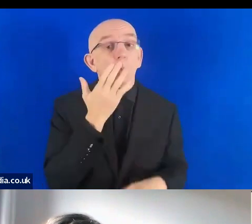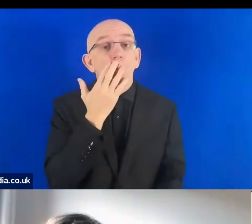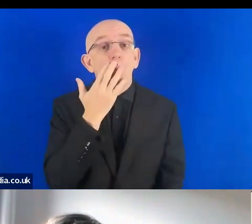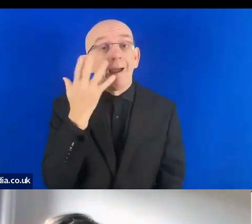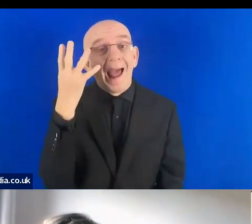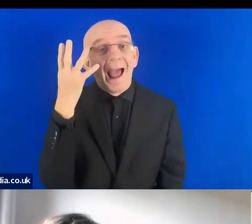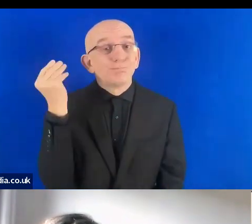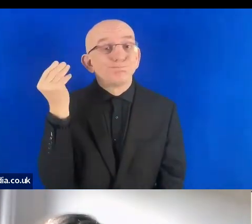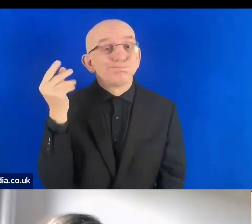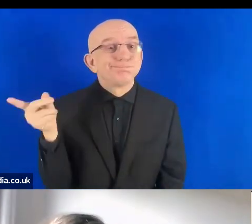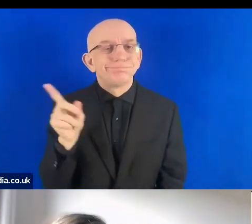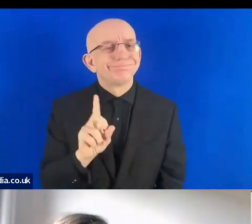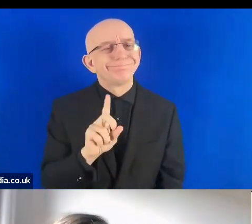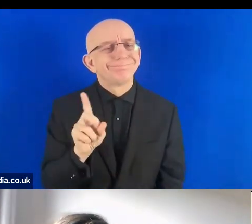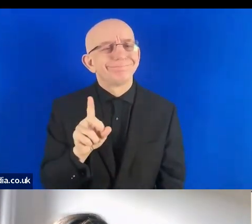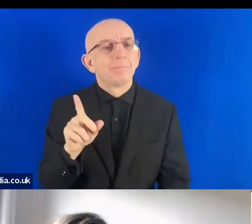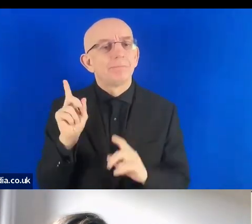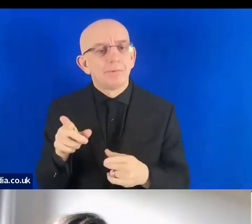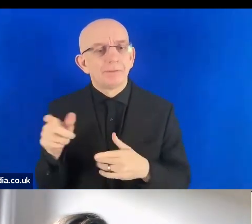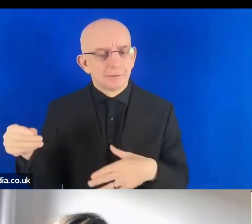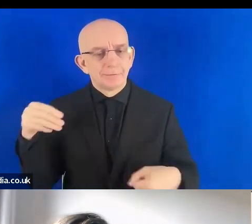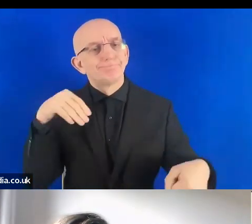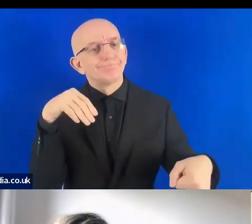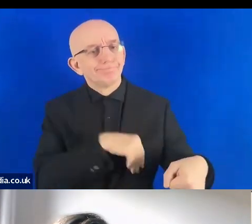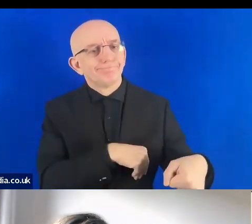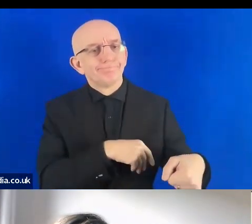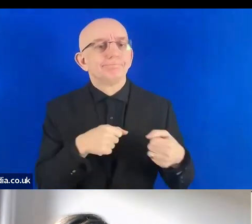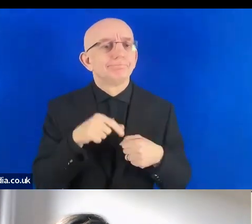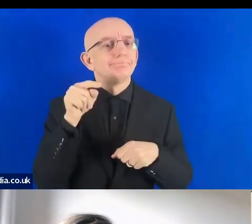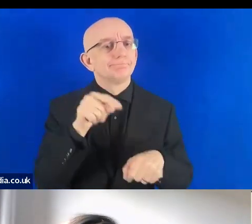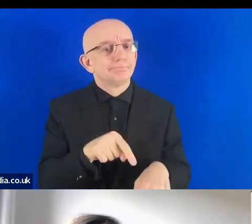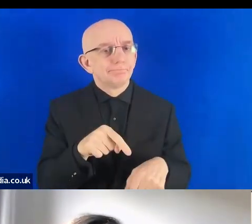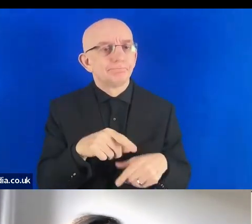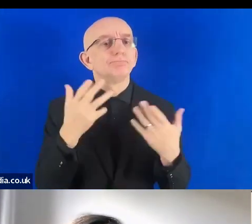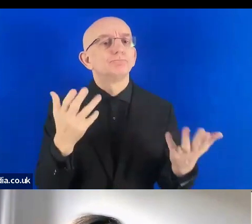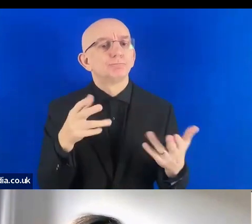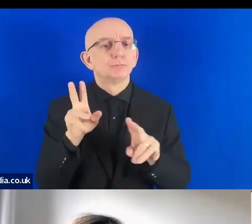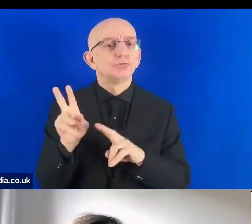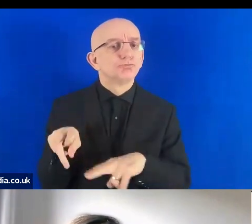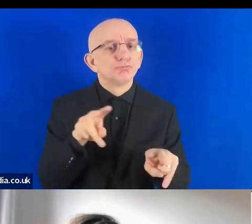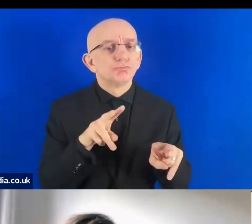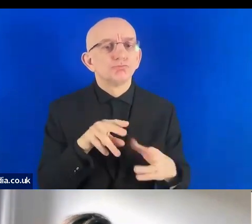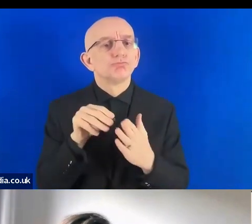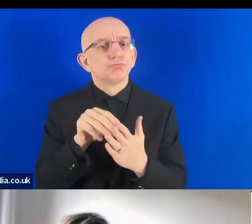registration will start the day before the forum. Also, that information will be available to you.